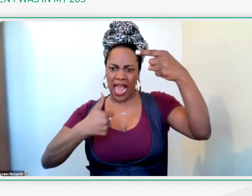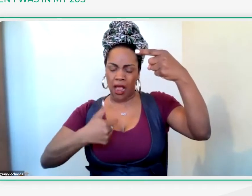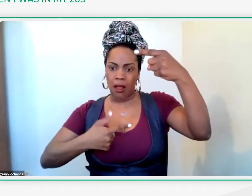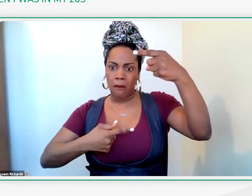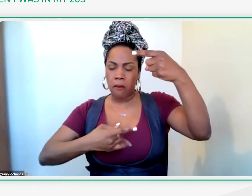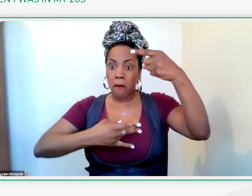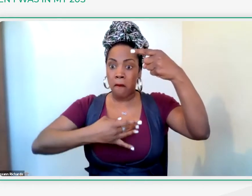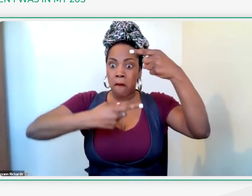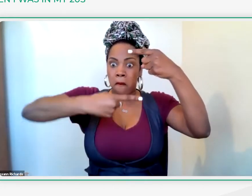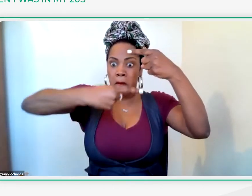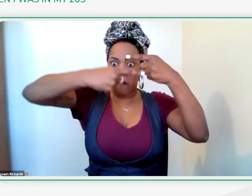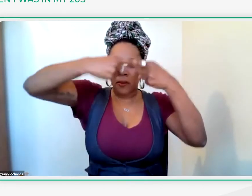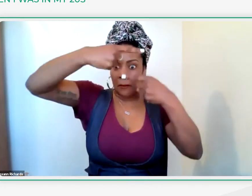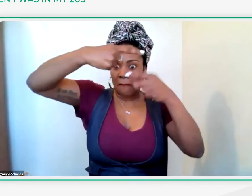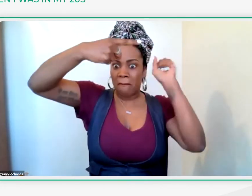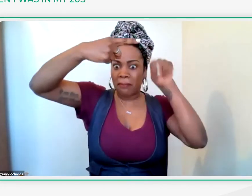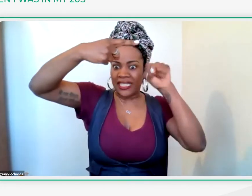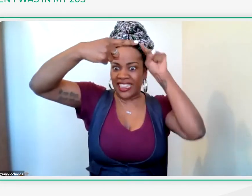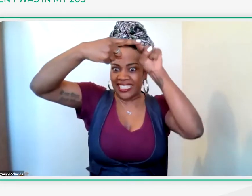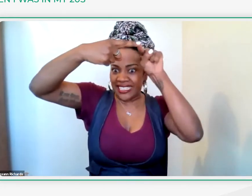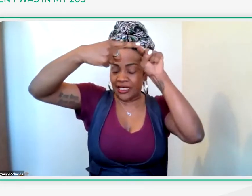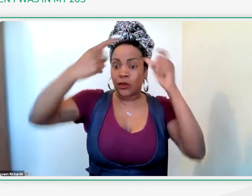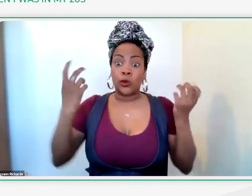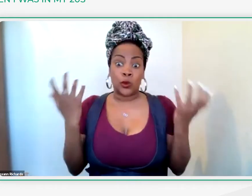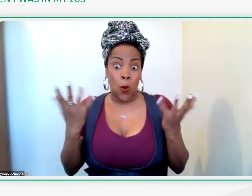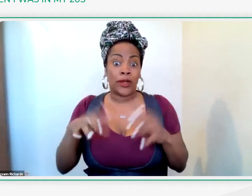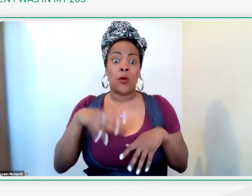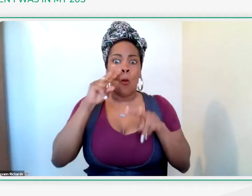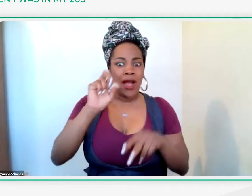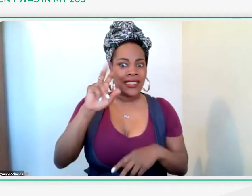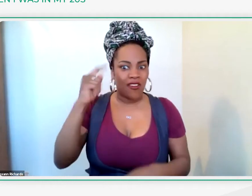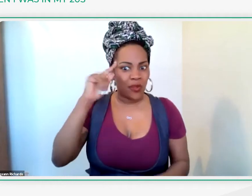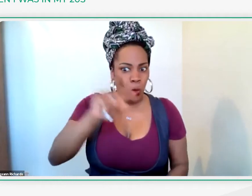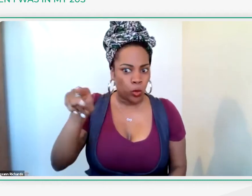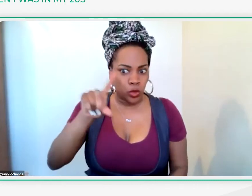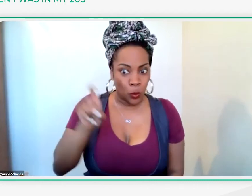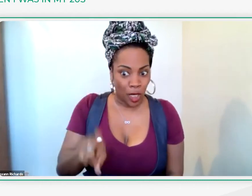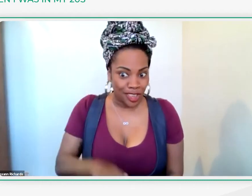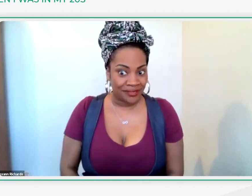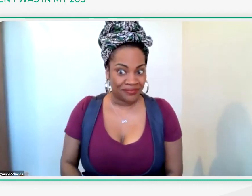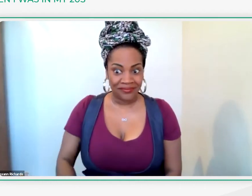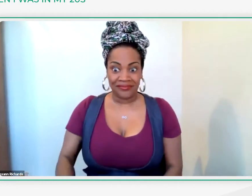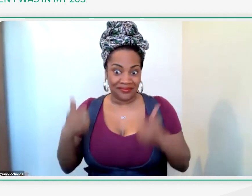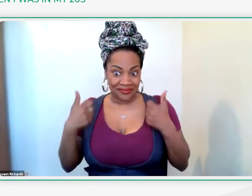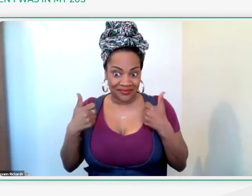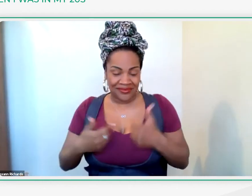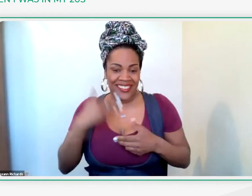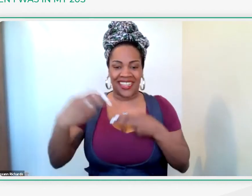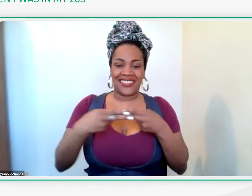it, and then that question will move to the top, and we will see it and be able to answer.